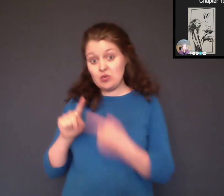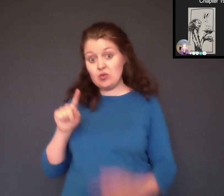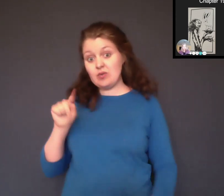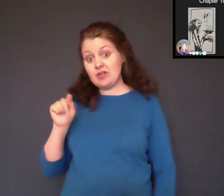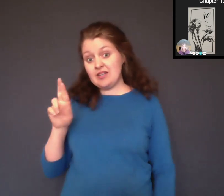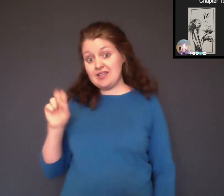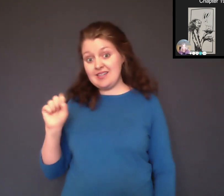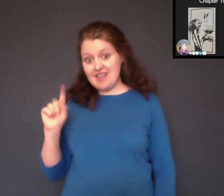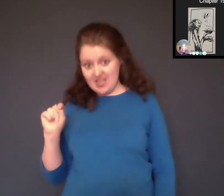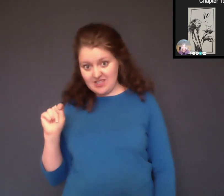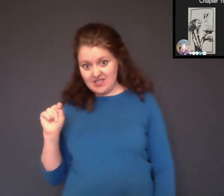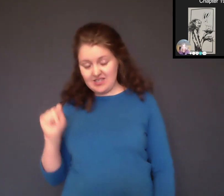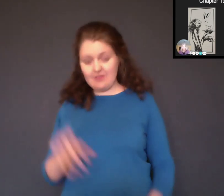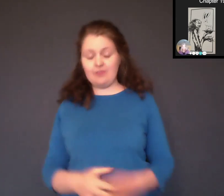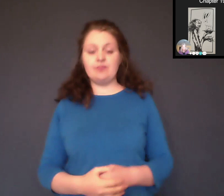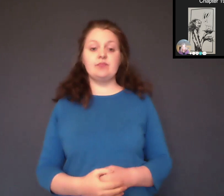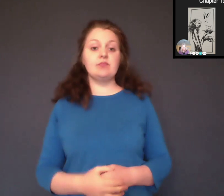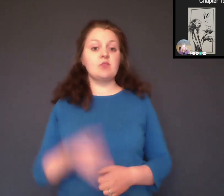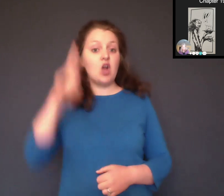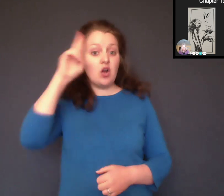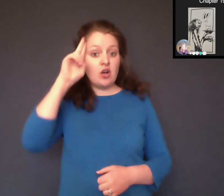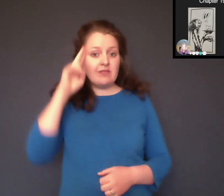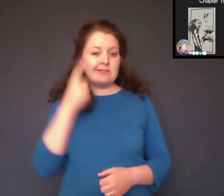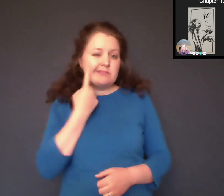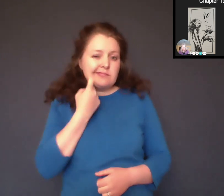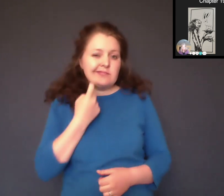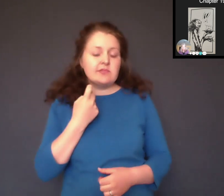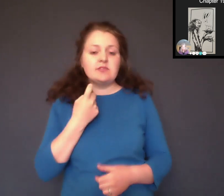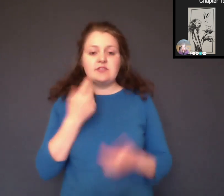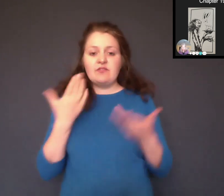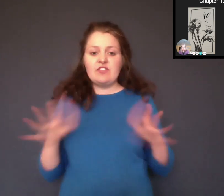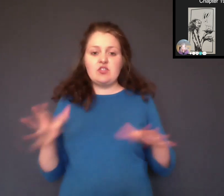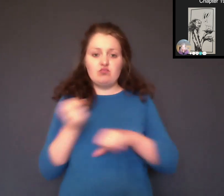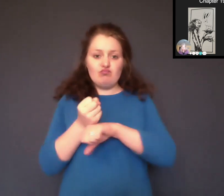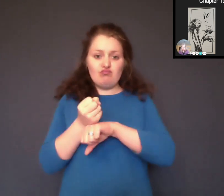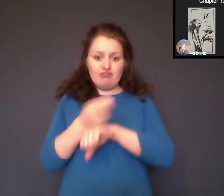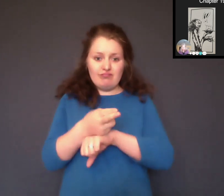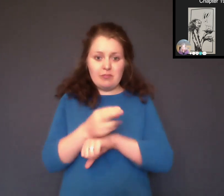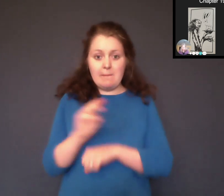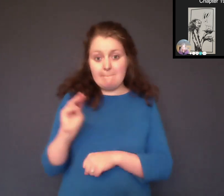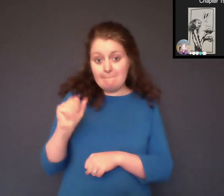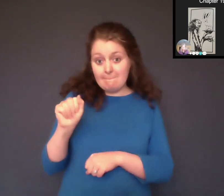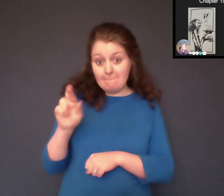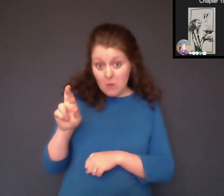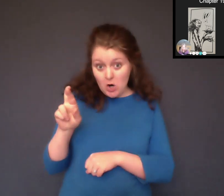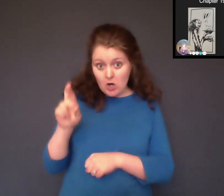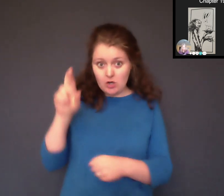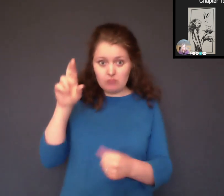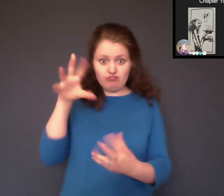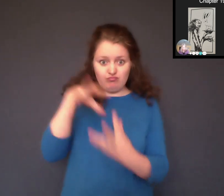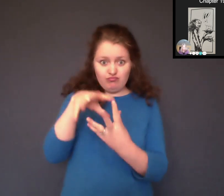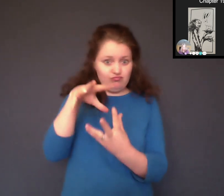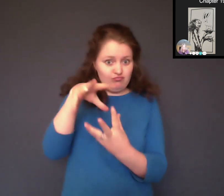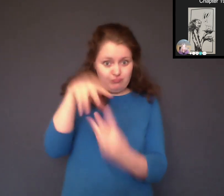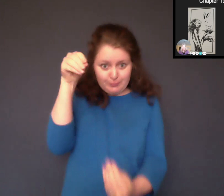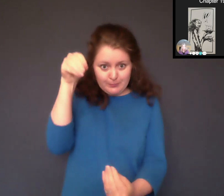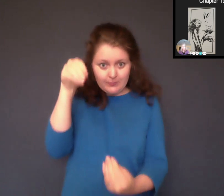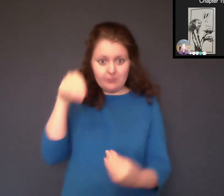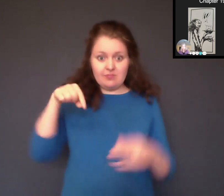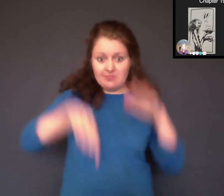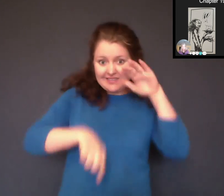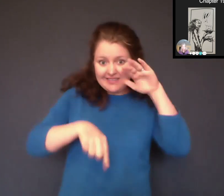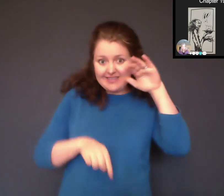so harvey just defeated mar down in the basement or the cellar or wherever they're at